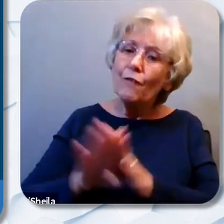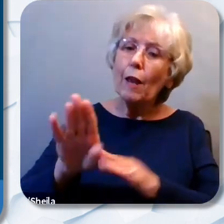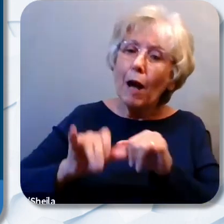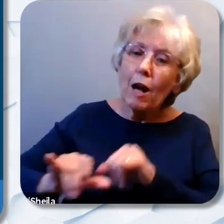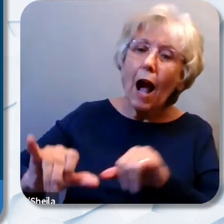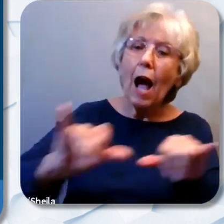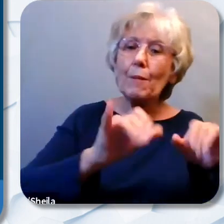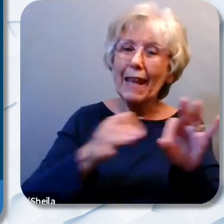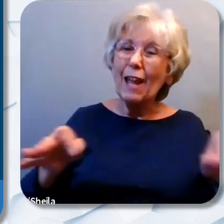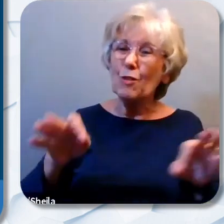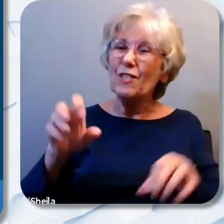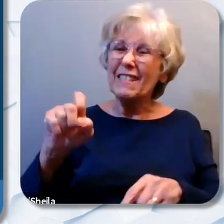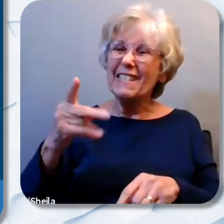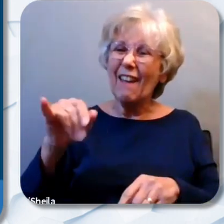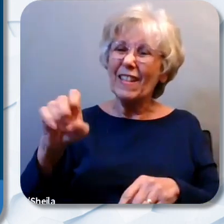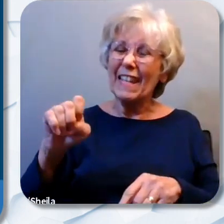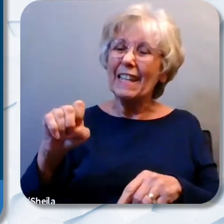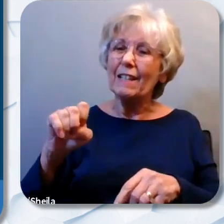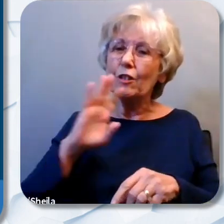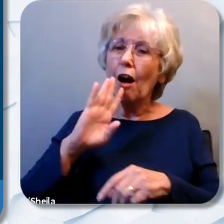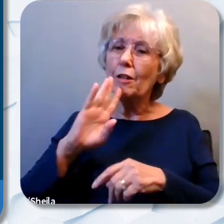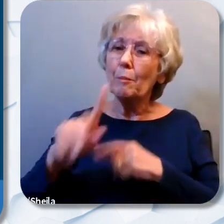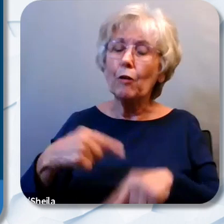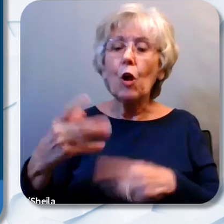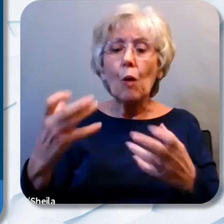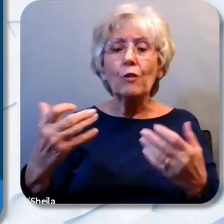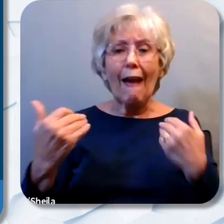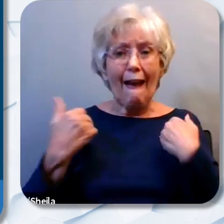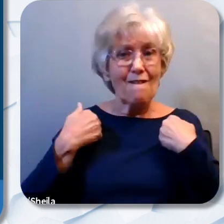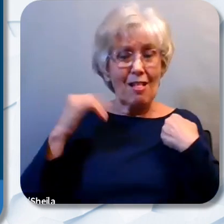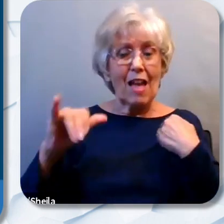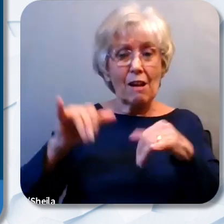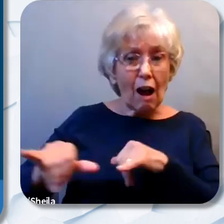stephanie referred to. And you want to build that common language language, but you also want to get